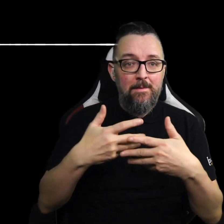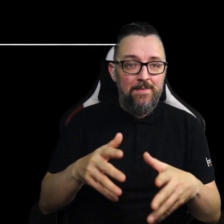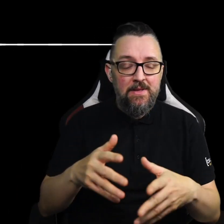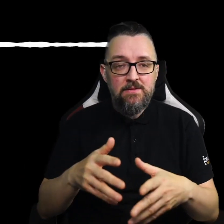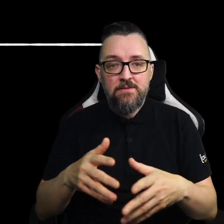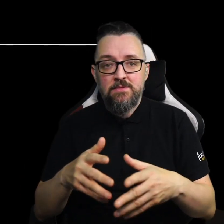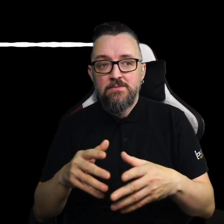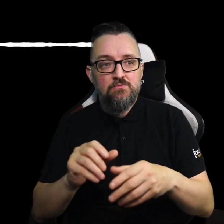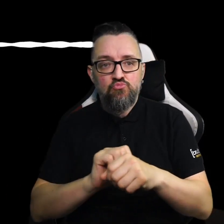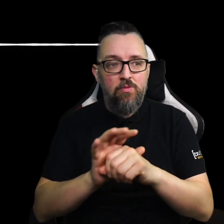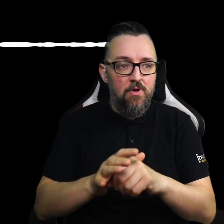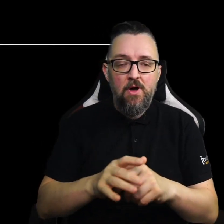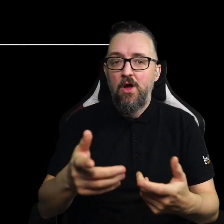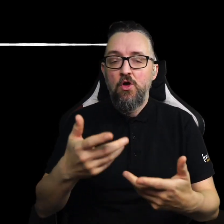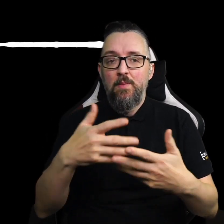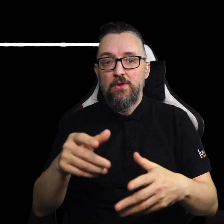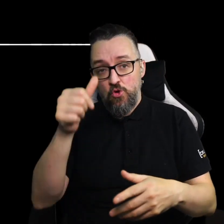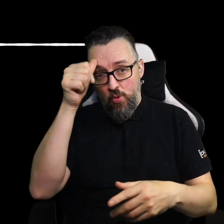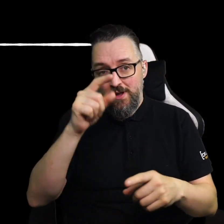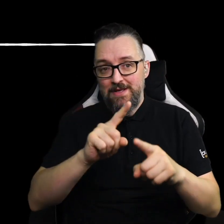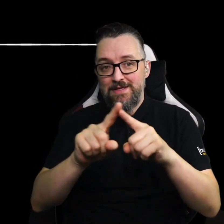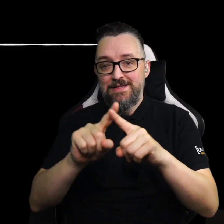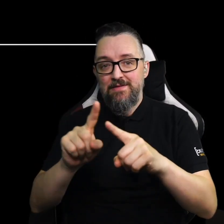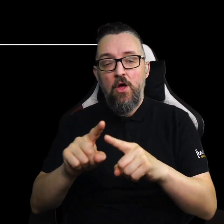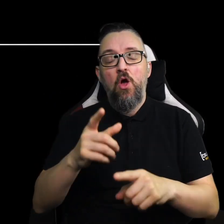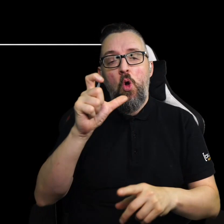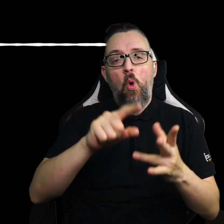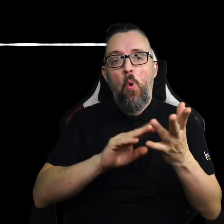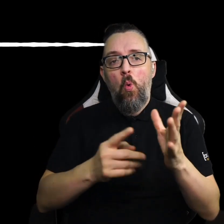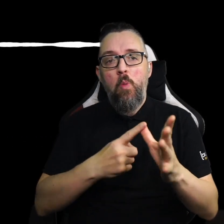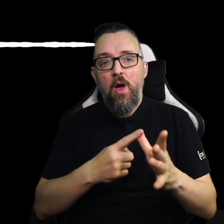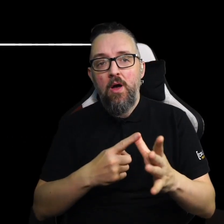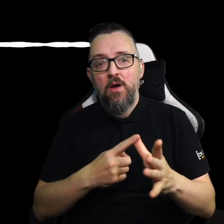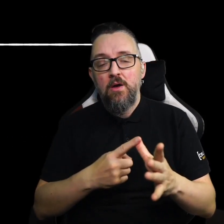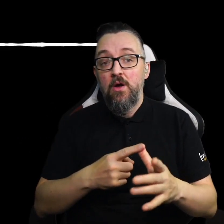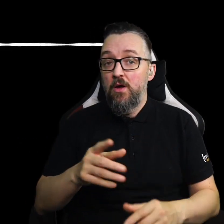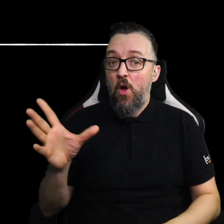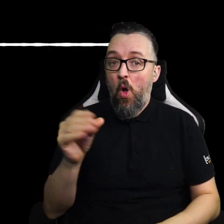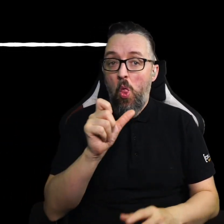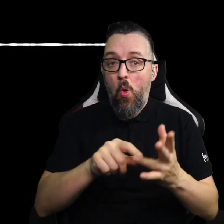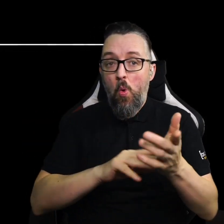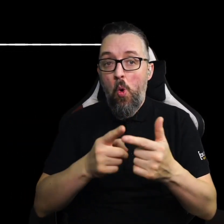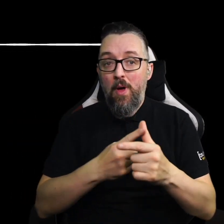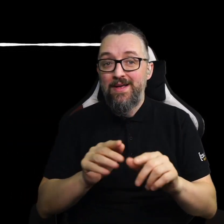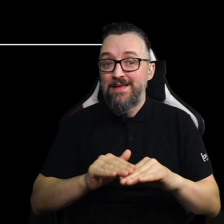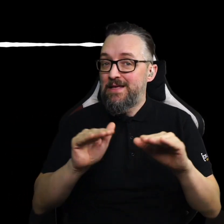Did you know there are different types of coma even? Not all comas are equal.